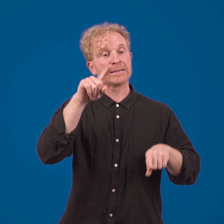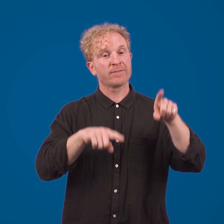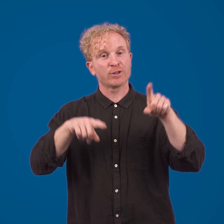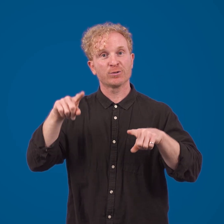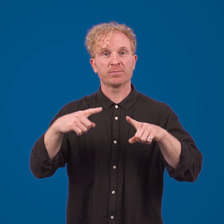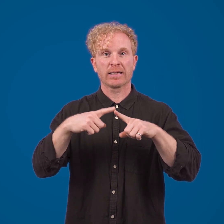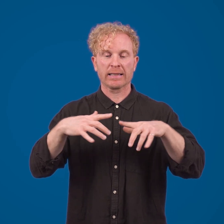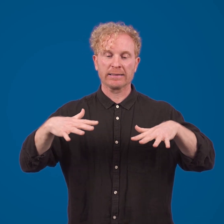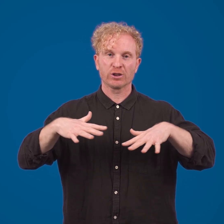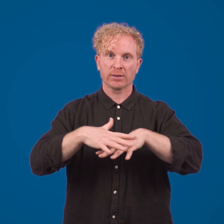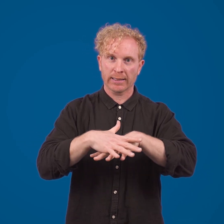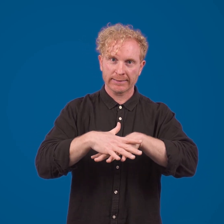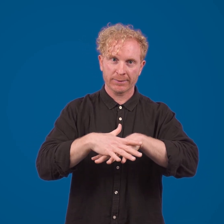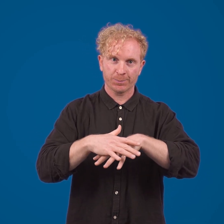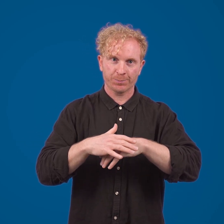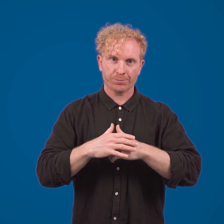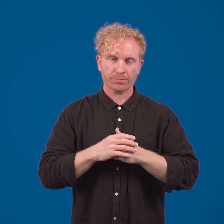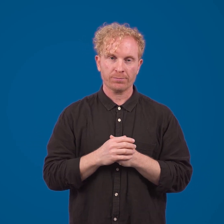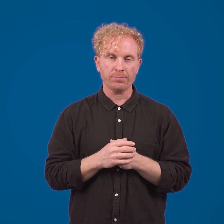Diversity and intersectionality